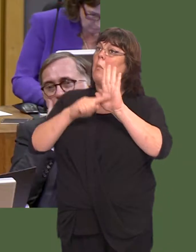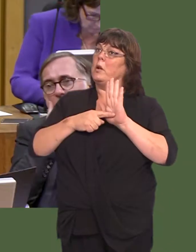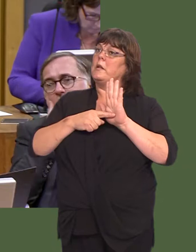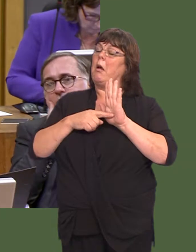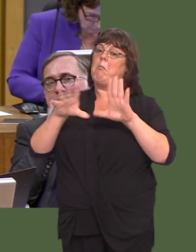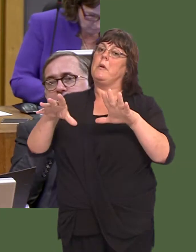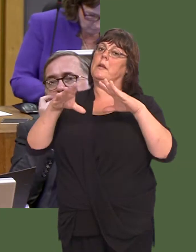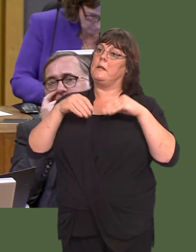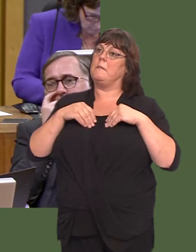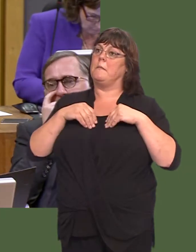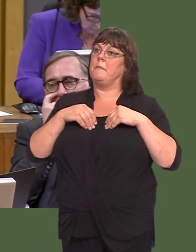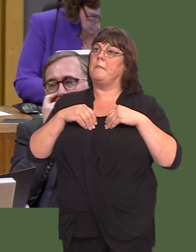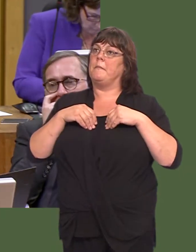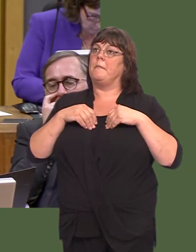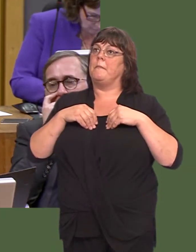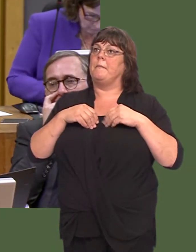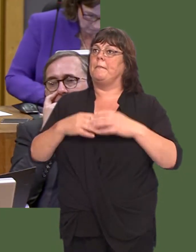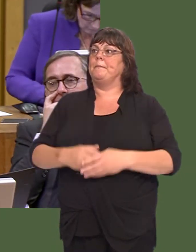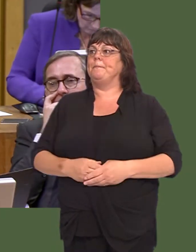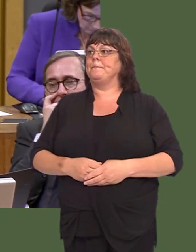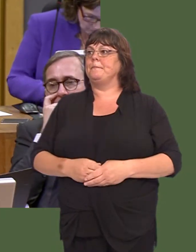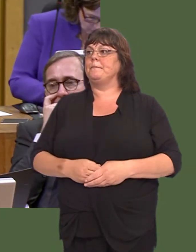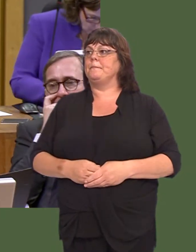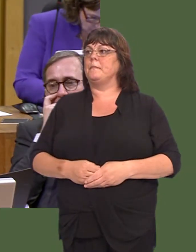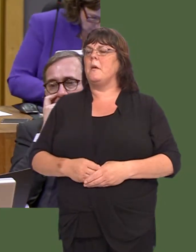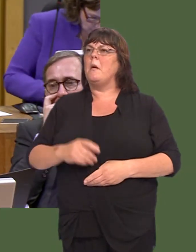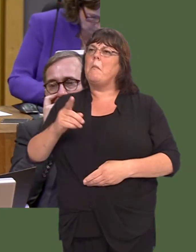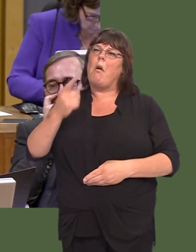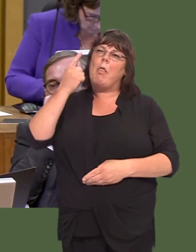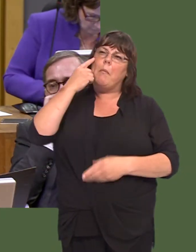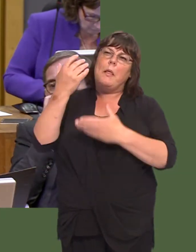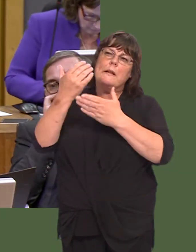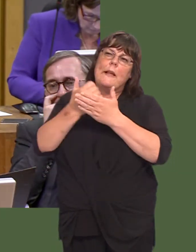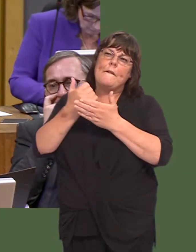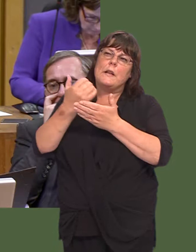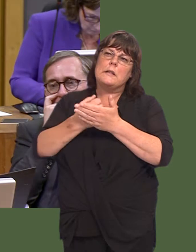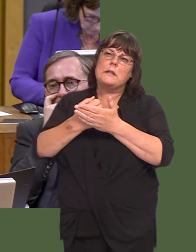the part relating to the veteransí disregard, but is this savings cap really the best that